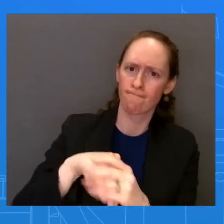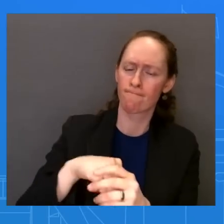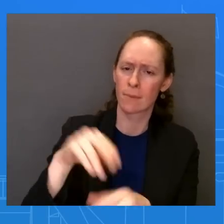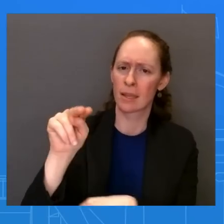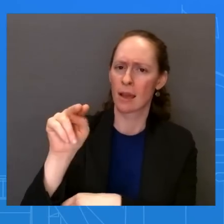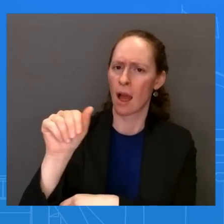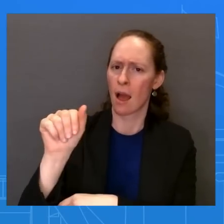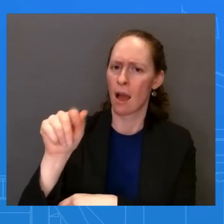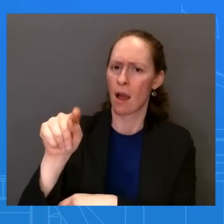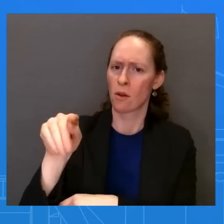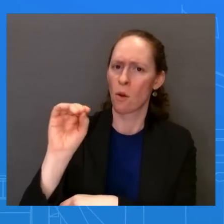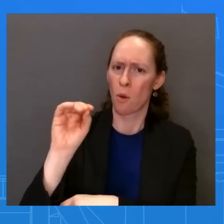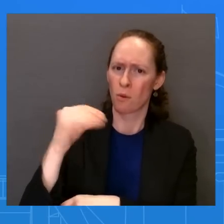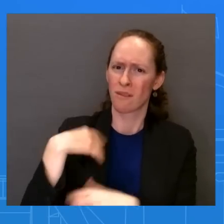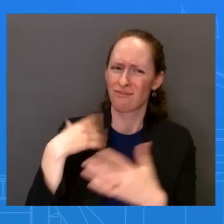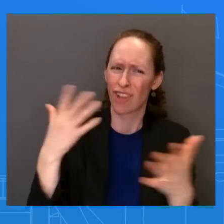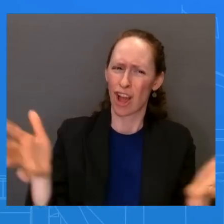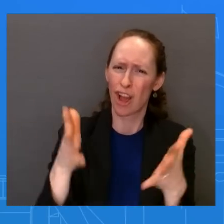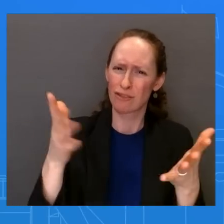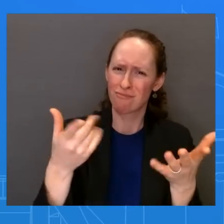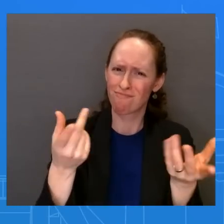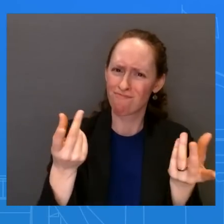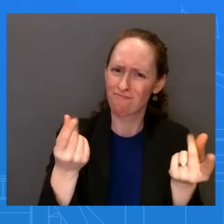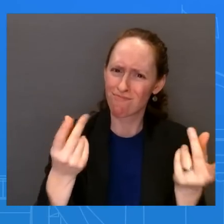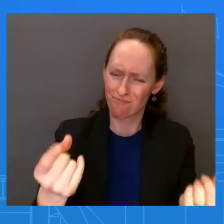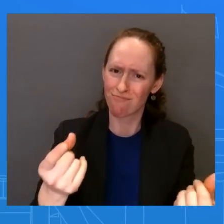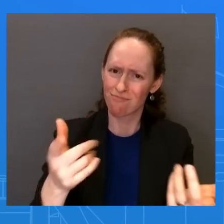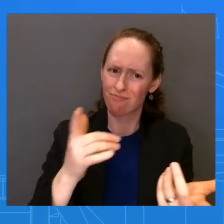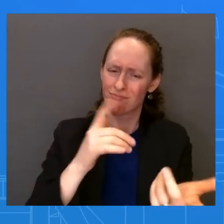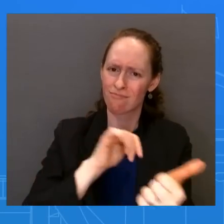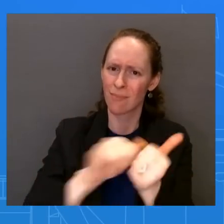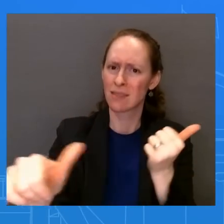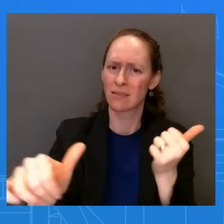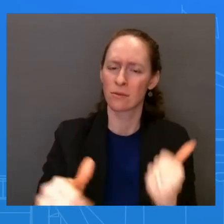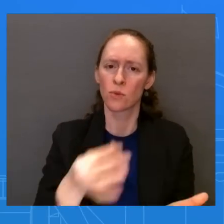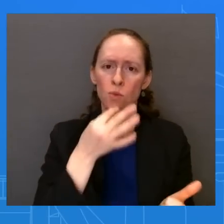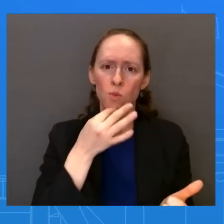and saw Finland and Sweden's leadership here with the President not too long ago.